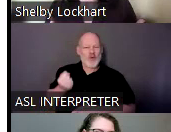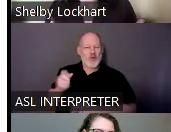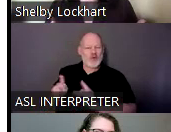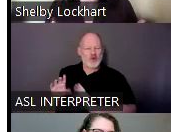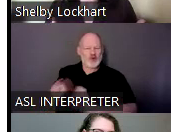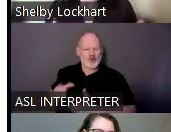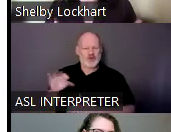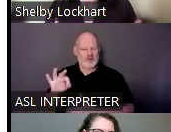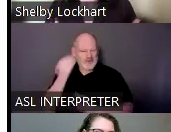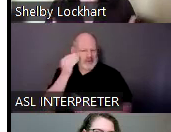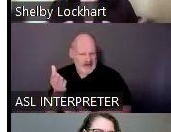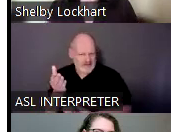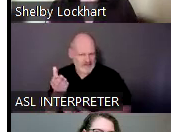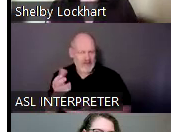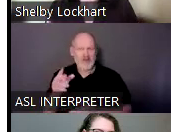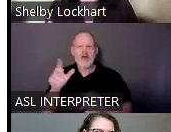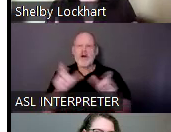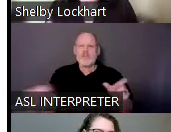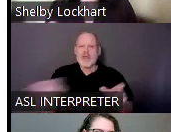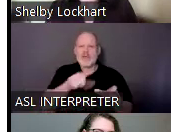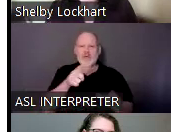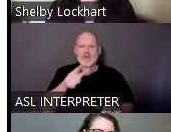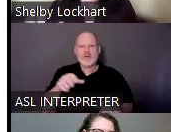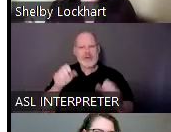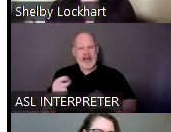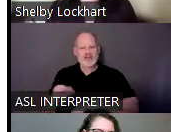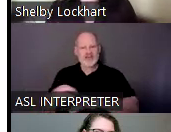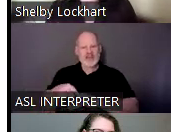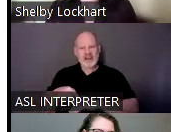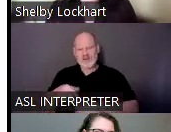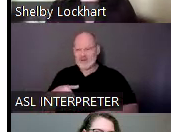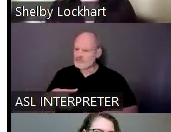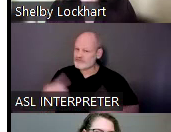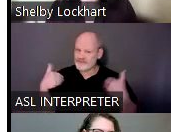the table for these teams that often times don't have a lot of time to meet and make